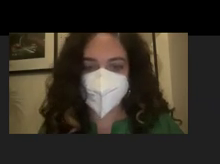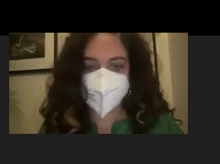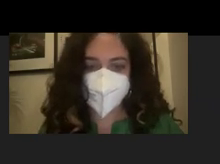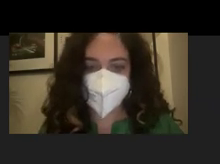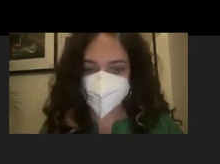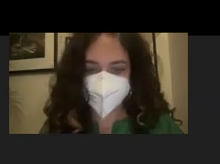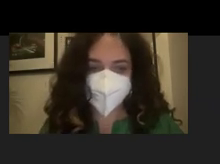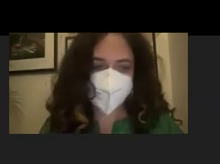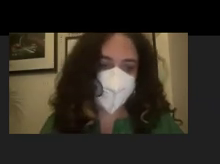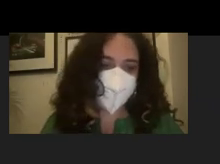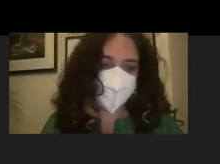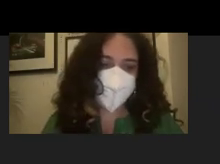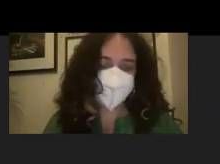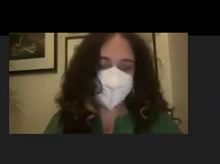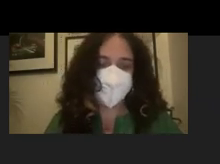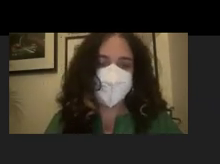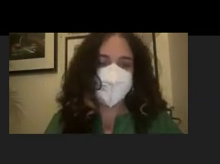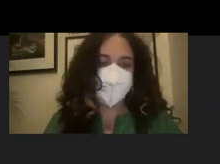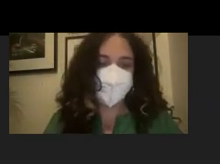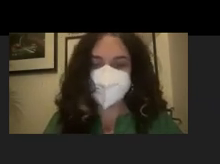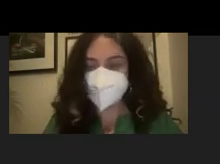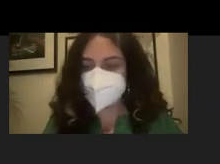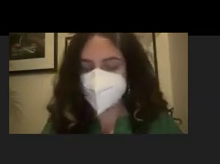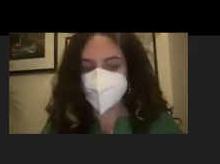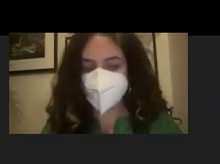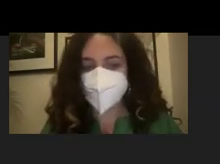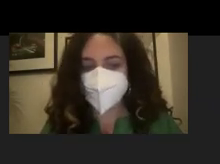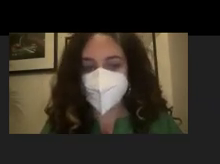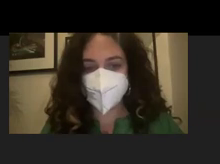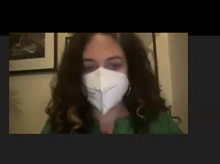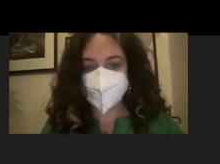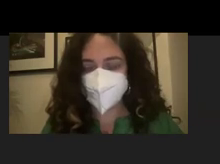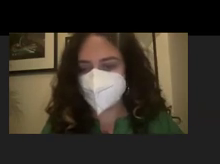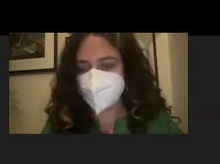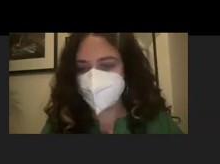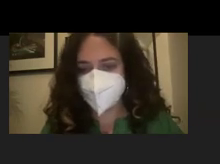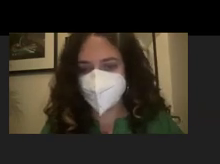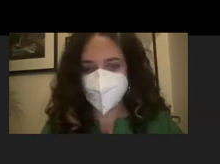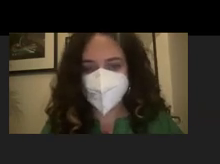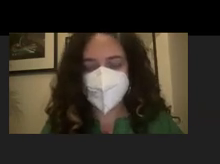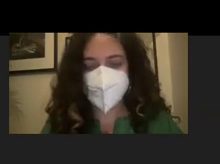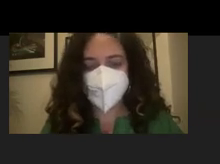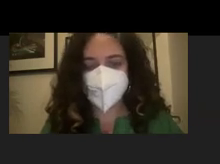you all after it also speaks about an organization called the sterilization League of New Jersey um